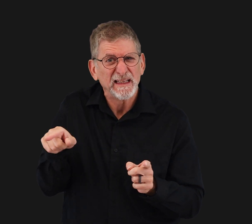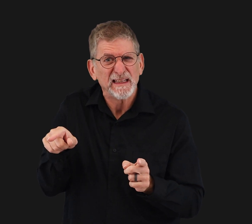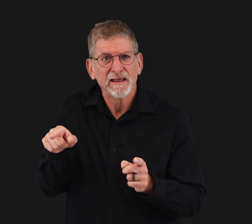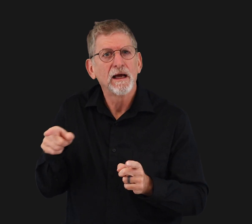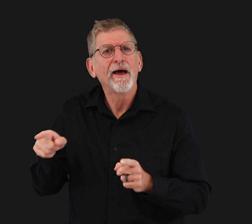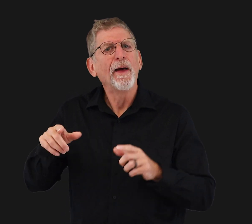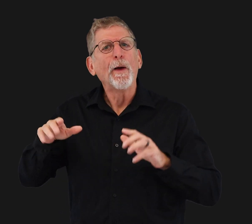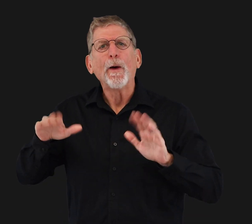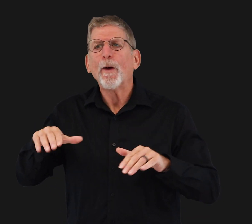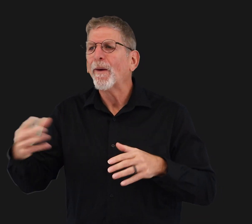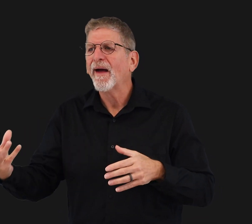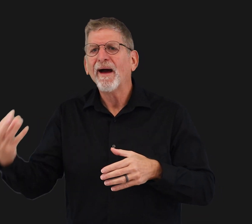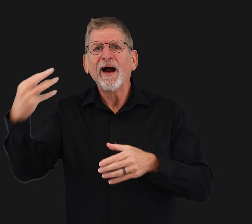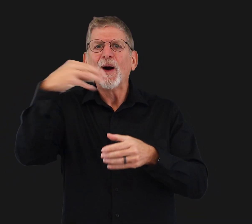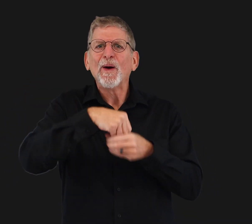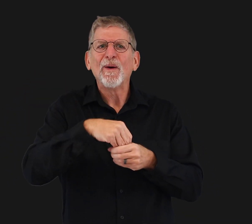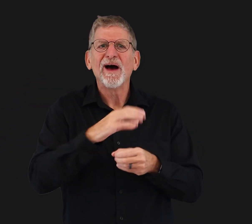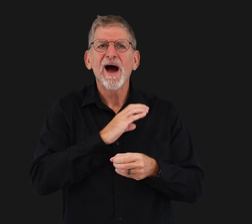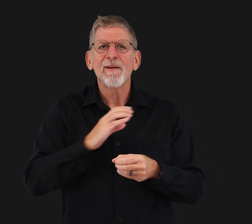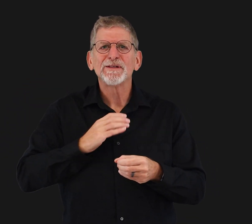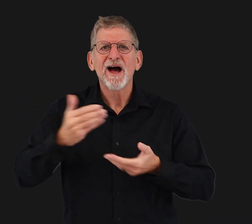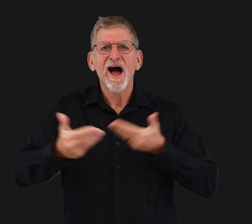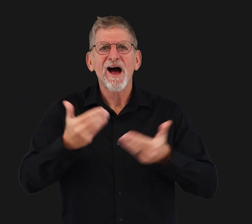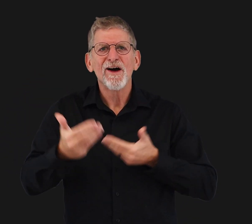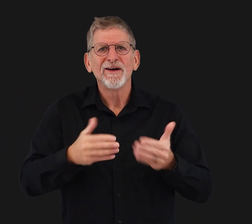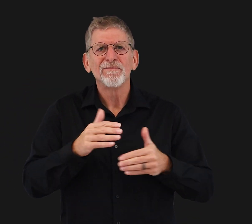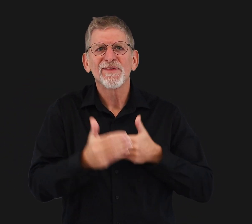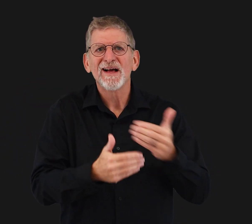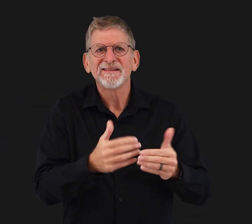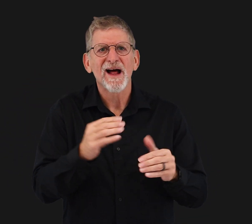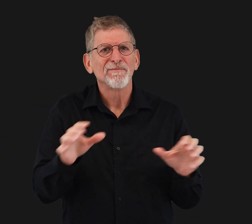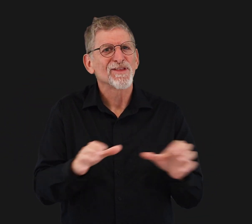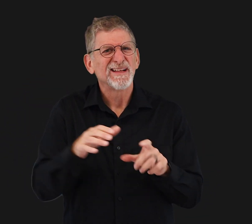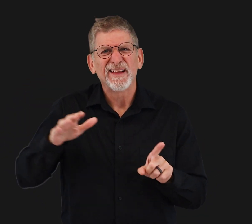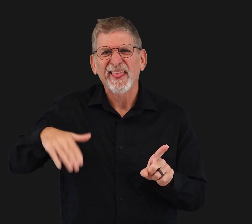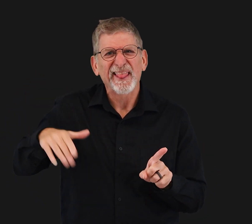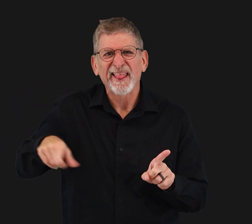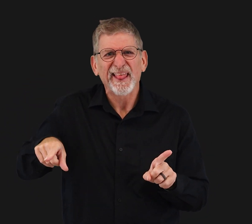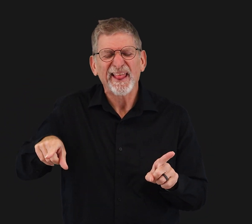have not yet been included in the Commission's hiring processes and practices.